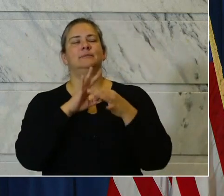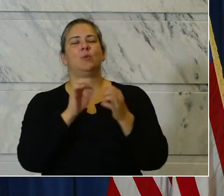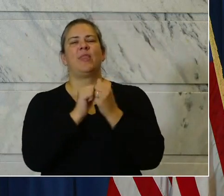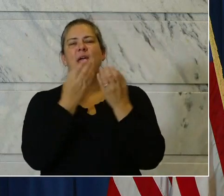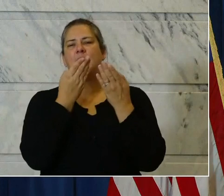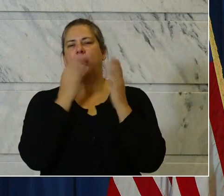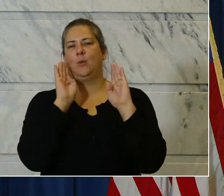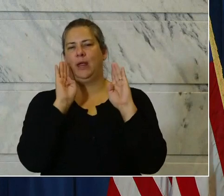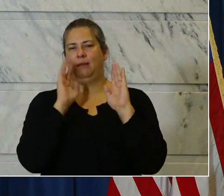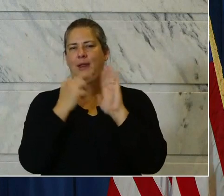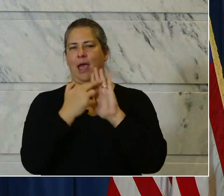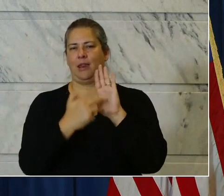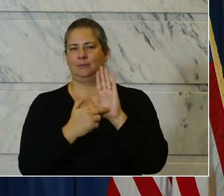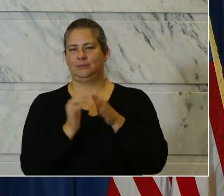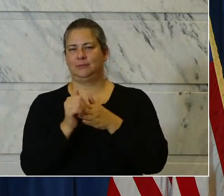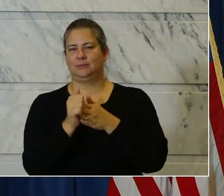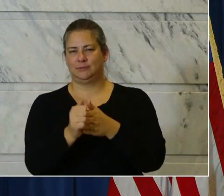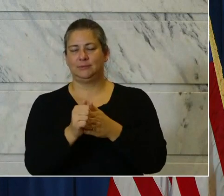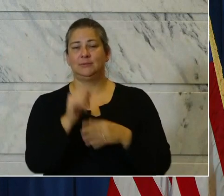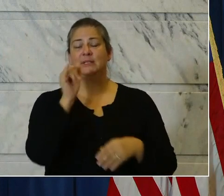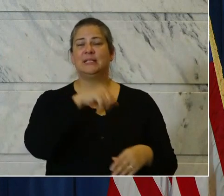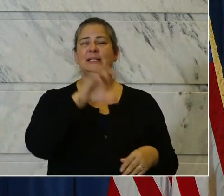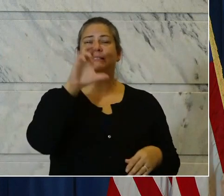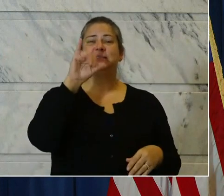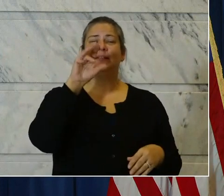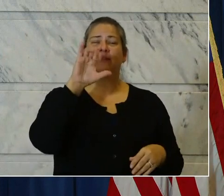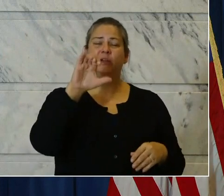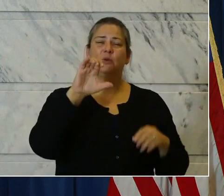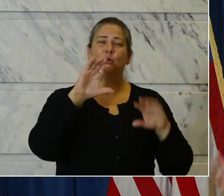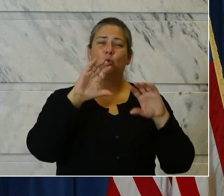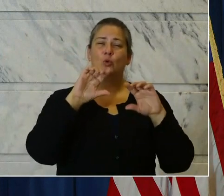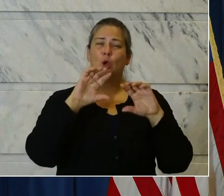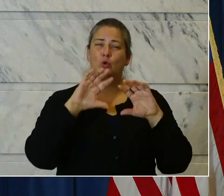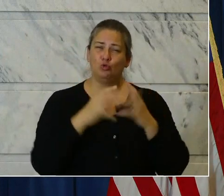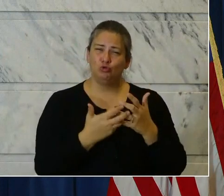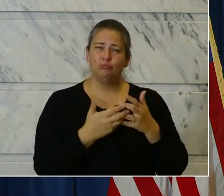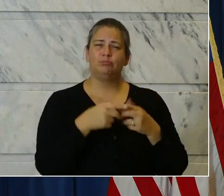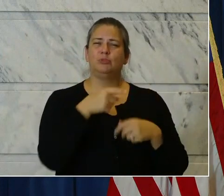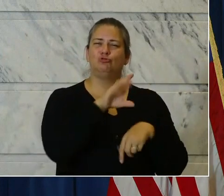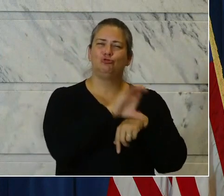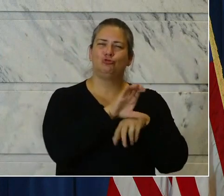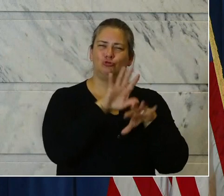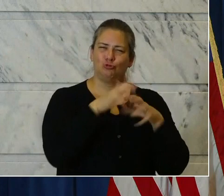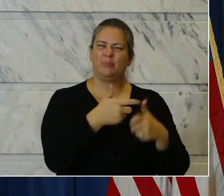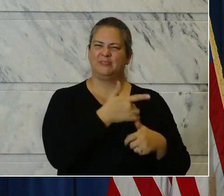THAT IS YOU RECOMMEND AGAINST